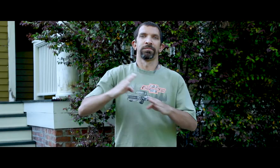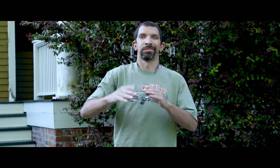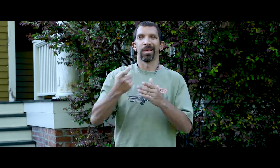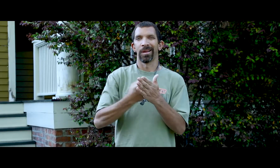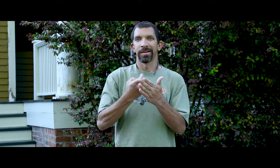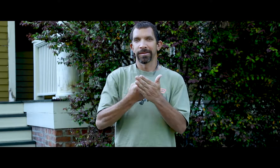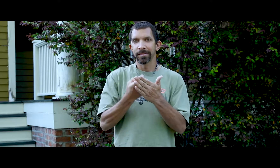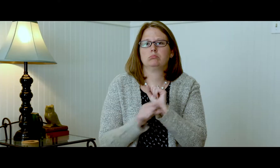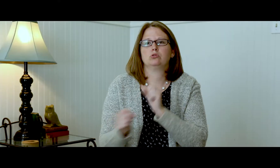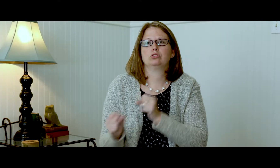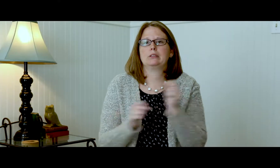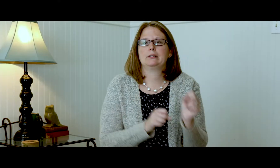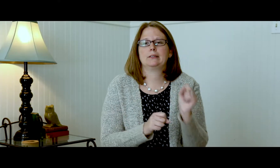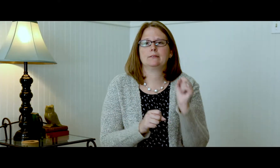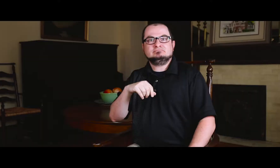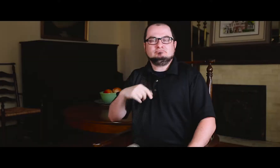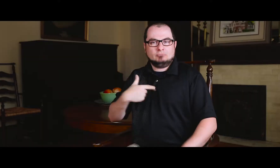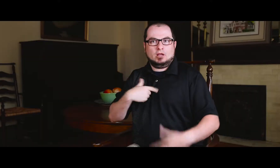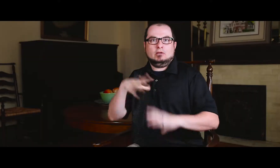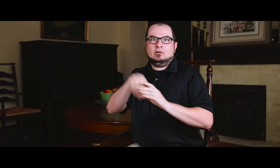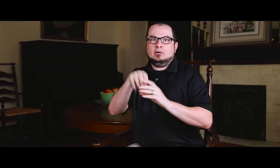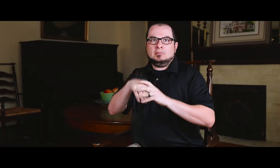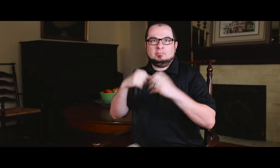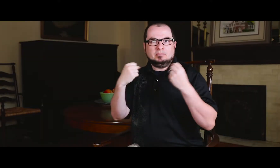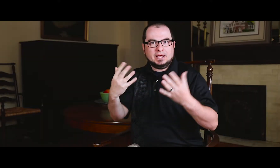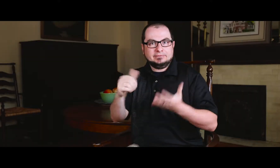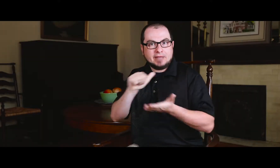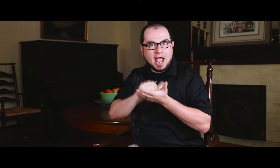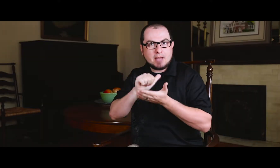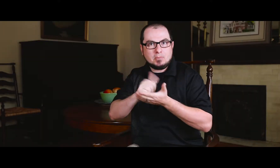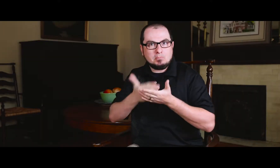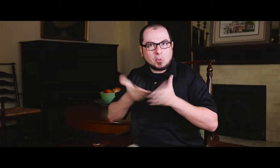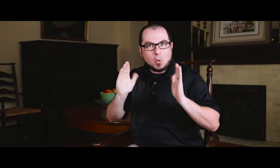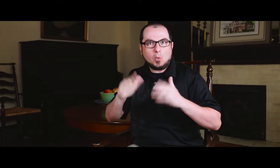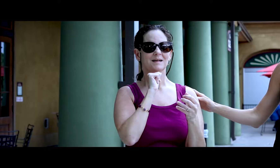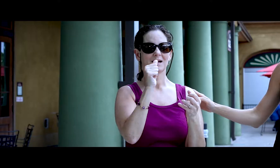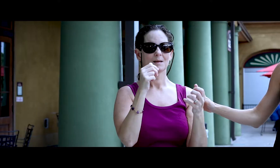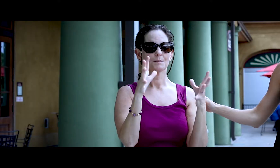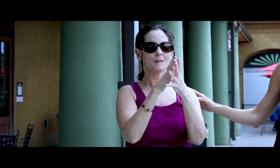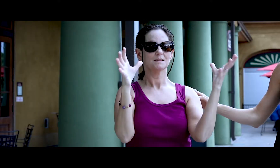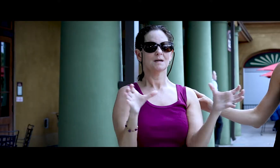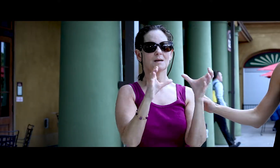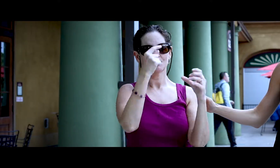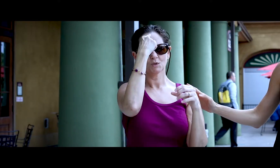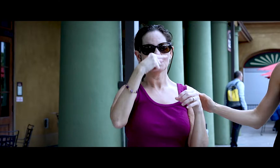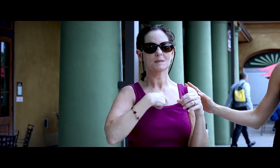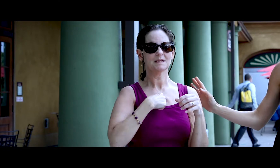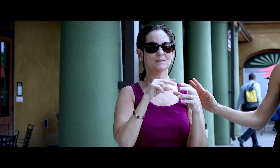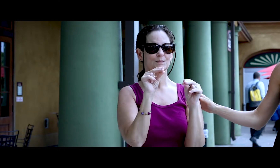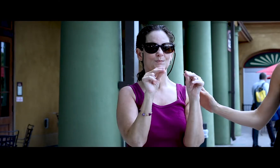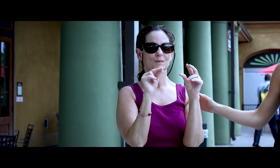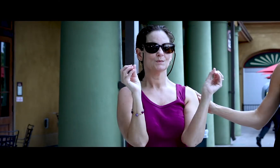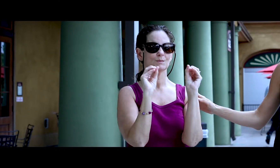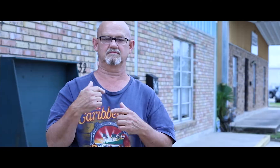I played roller hockey. Cheerleading. I was involved with a lot, like the Academic Bowl. There weren't many activities for me, no.